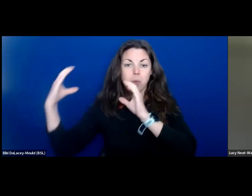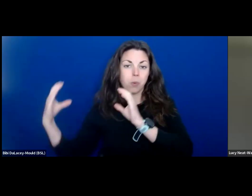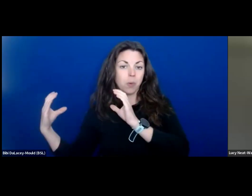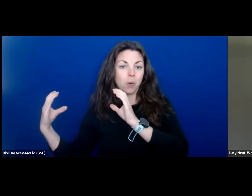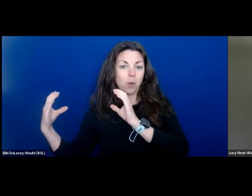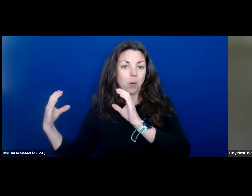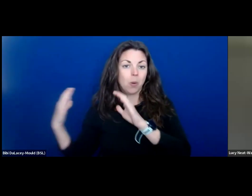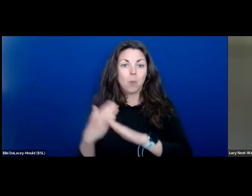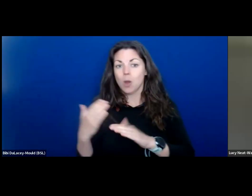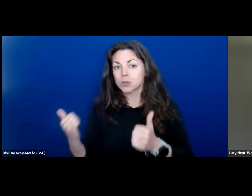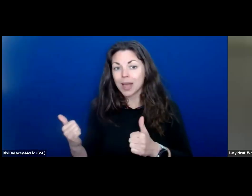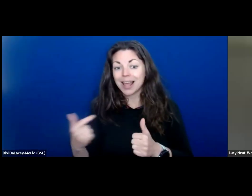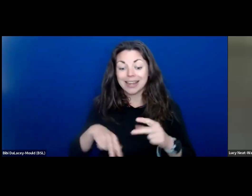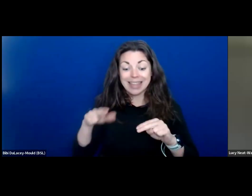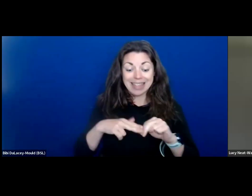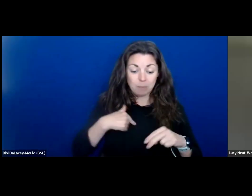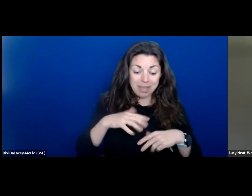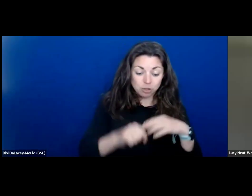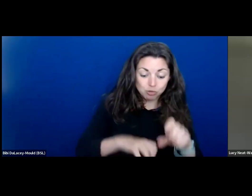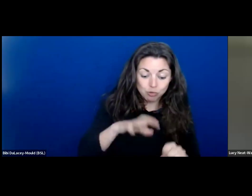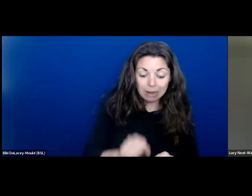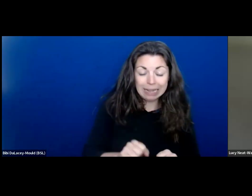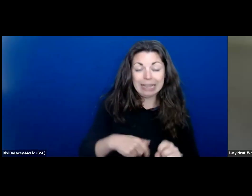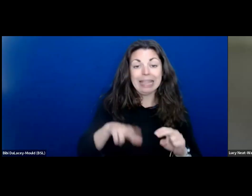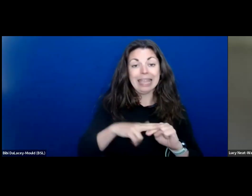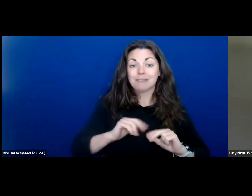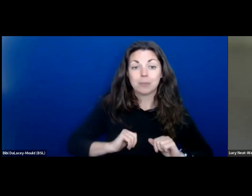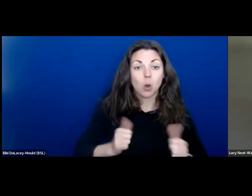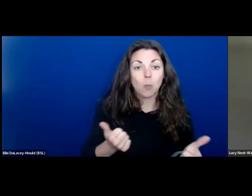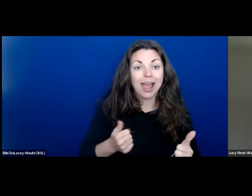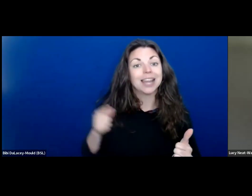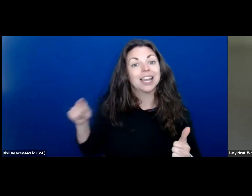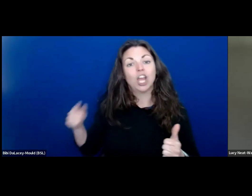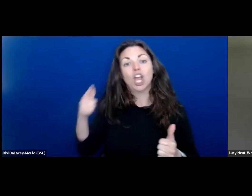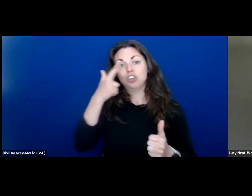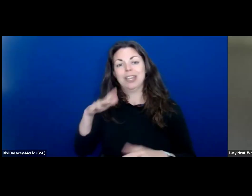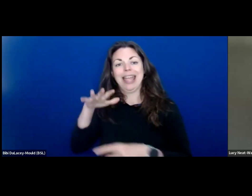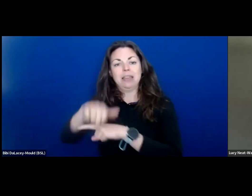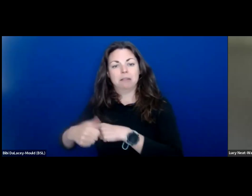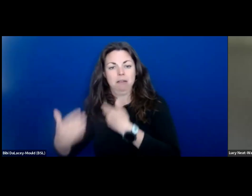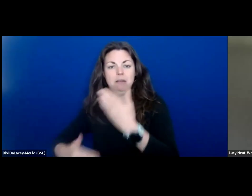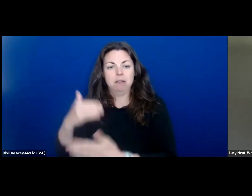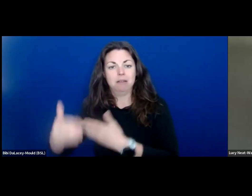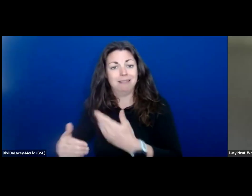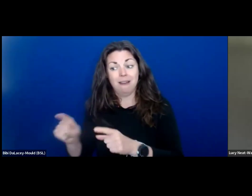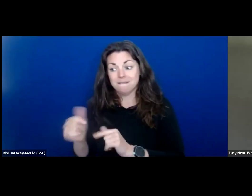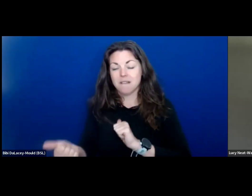disability or perhaps when I'm not well, she will pick things up, and vice versa. So it is very much teamwork,